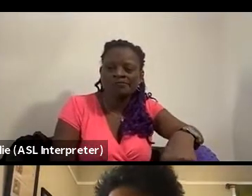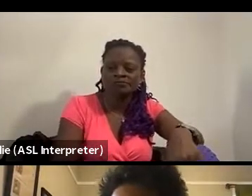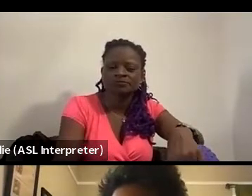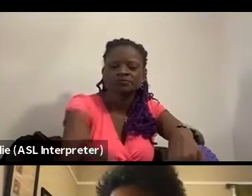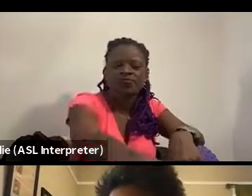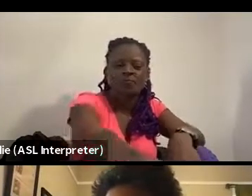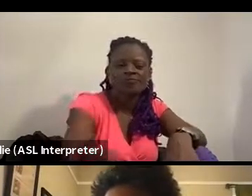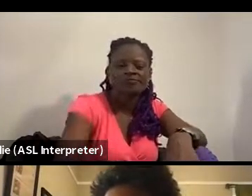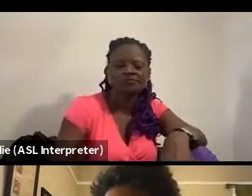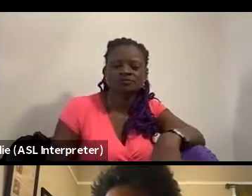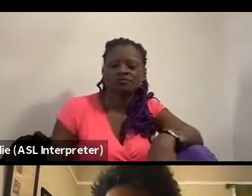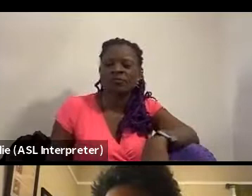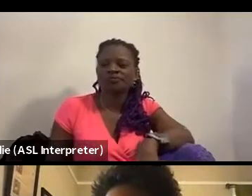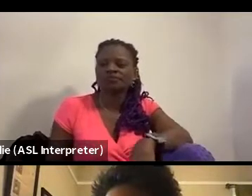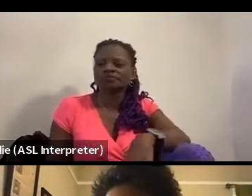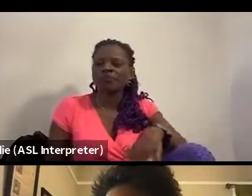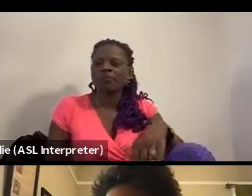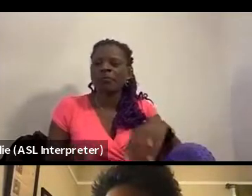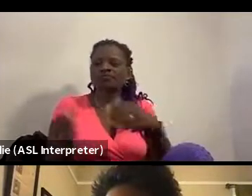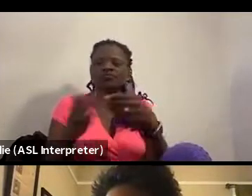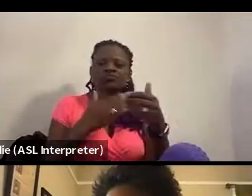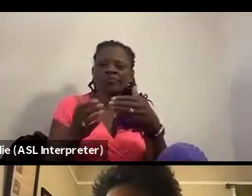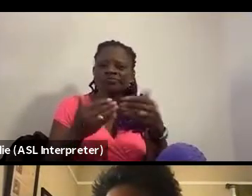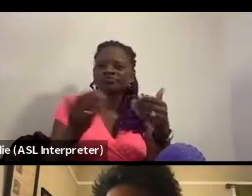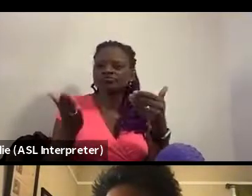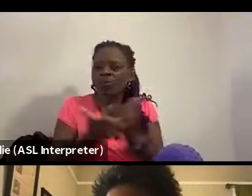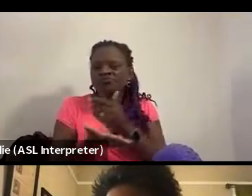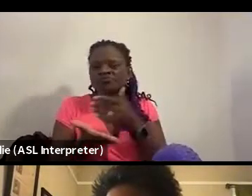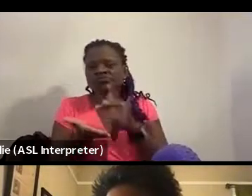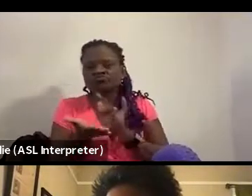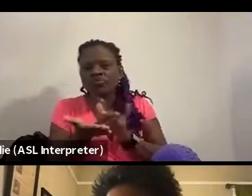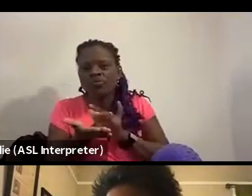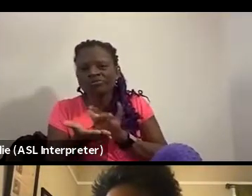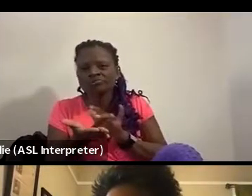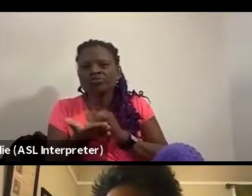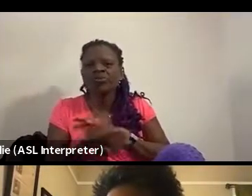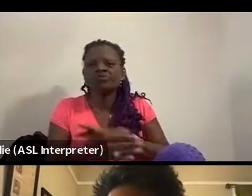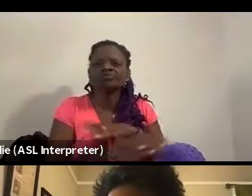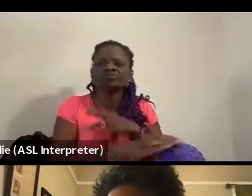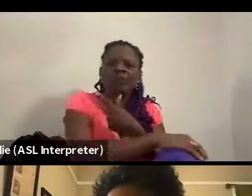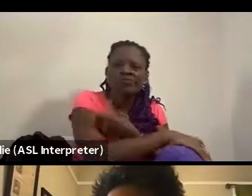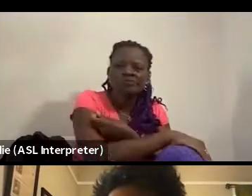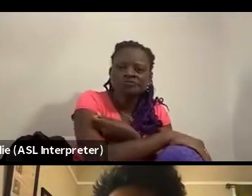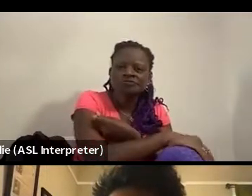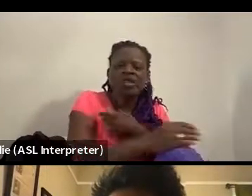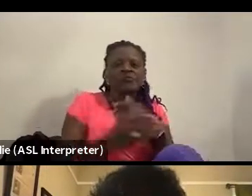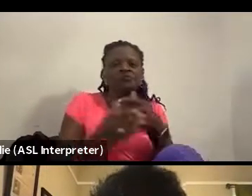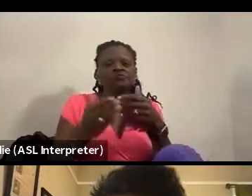drug or a new vaccine is introduced, it has to be studied